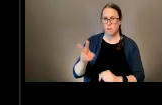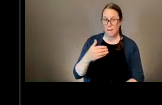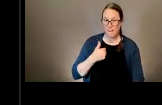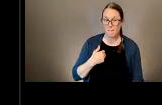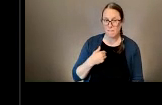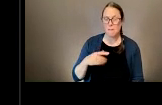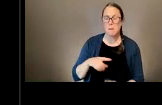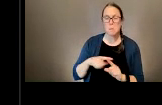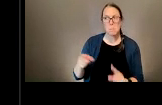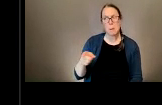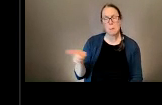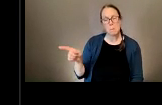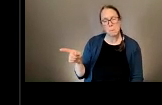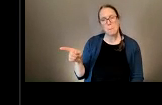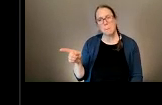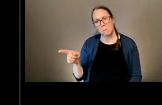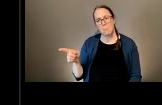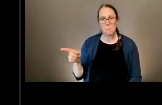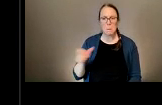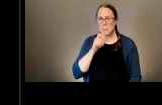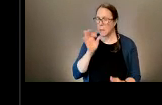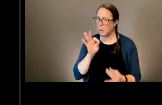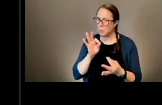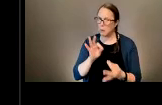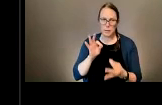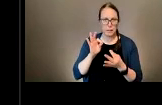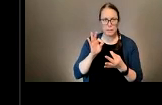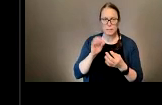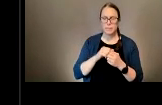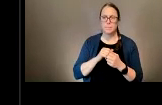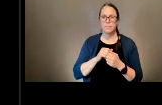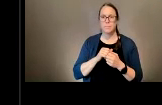but these software programs are not perfect. And if you